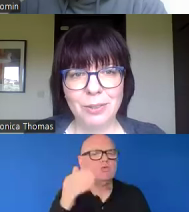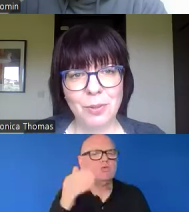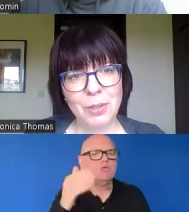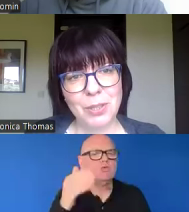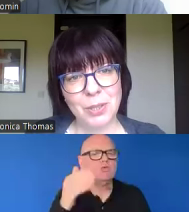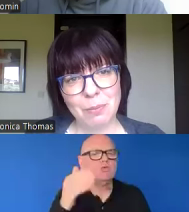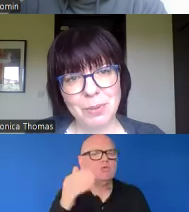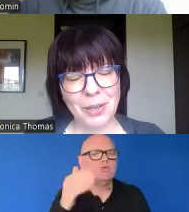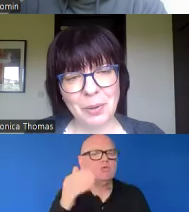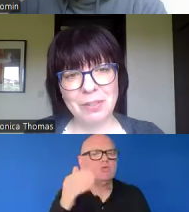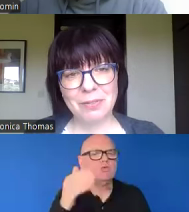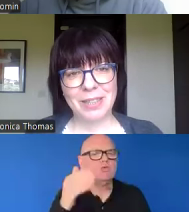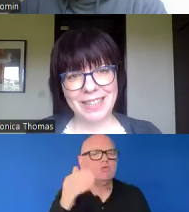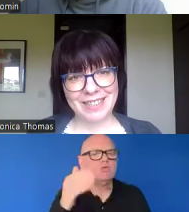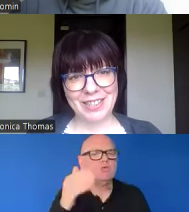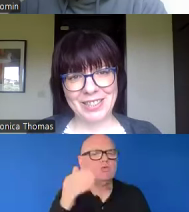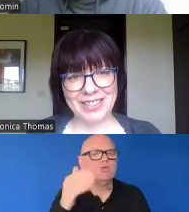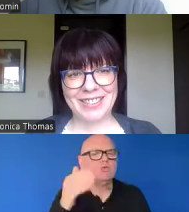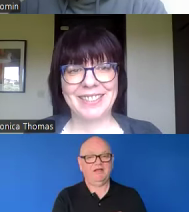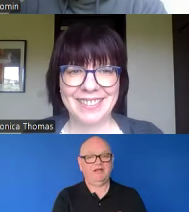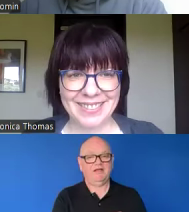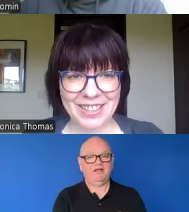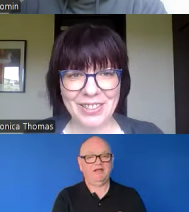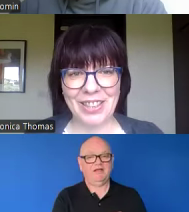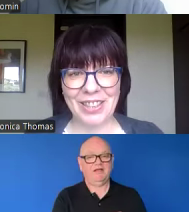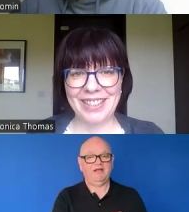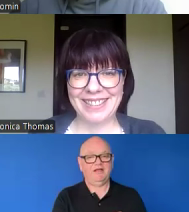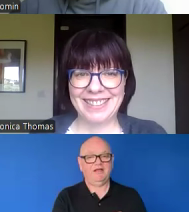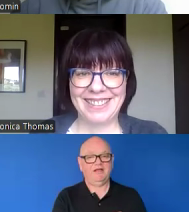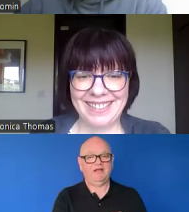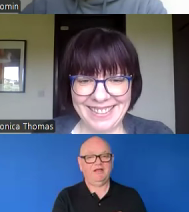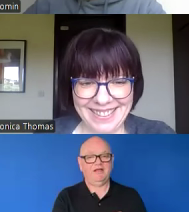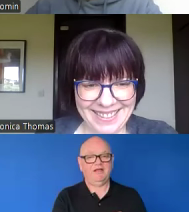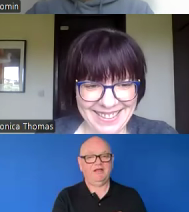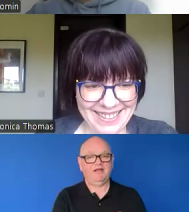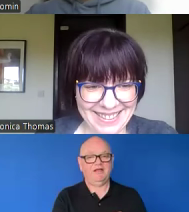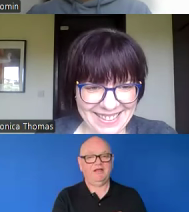I look forward to your webinar. I hope everyone else does. Good luck. -Thank you very much, Monica.